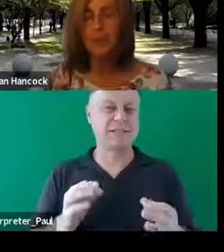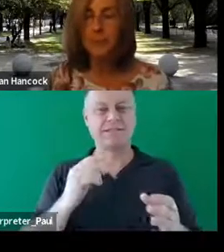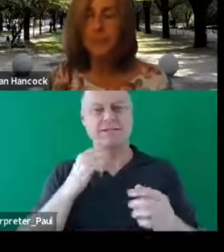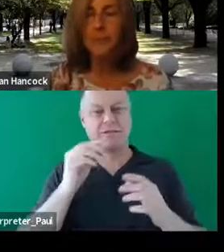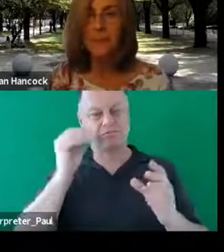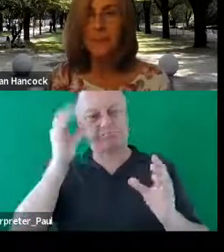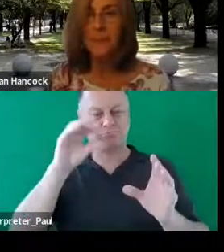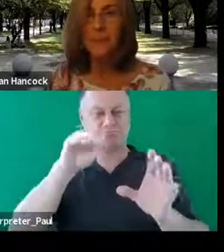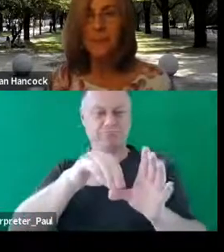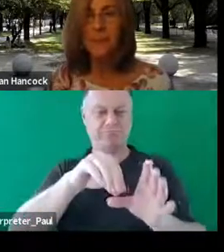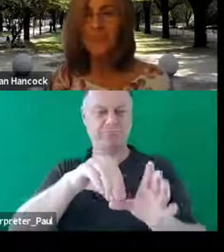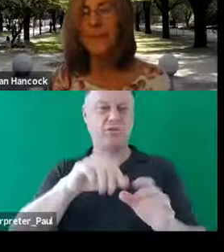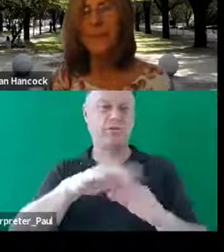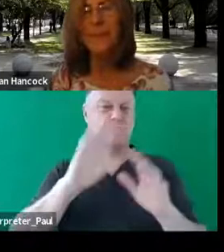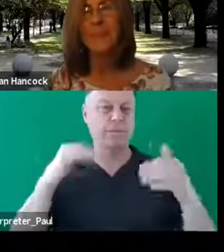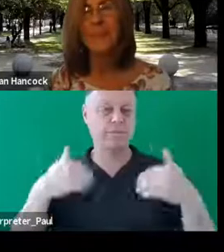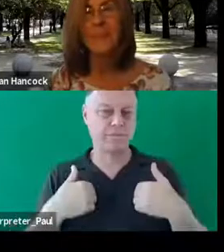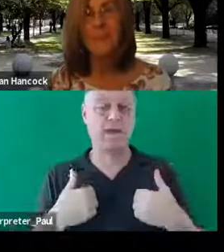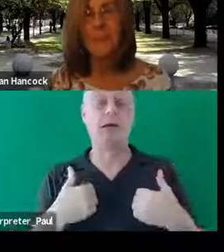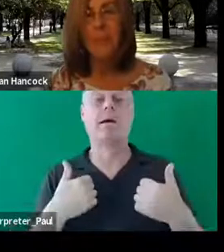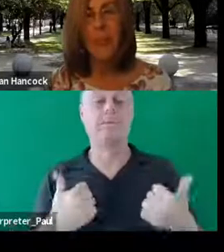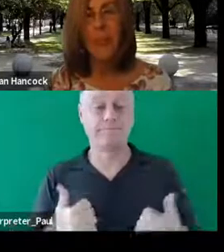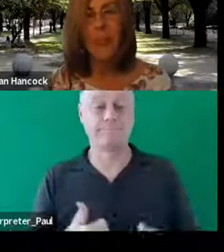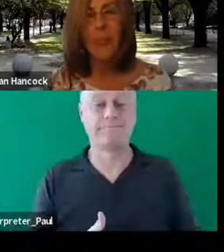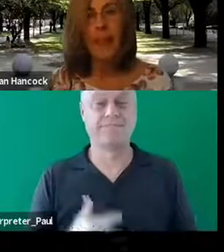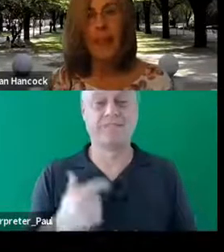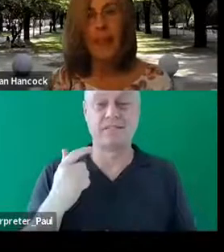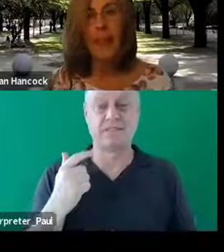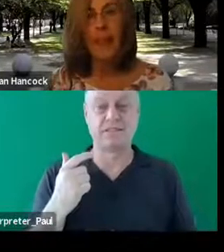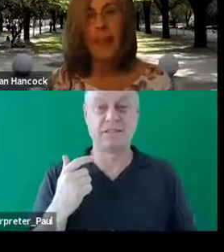Okay. Thanks. Before we go with some of the questions